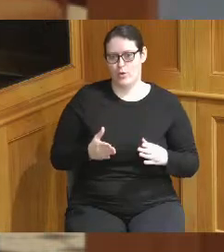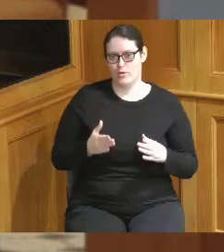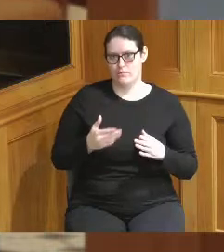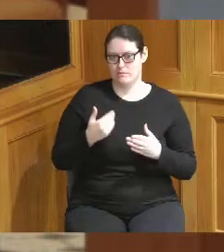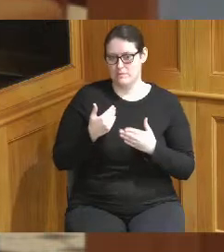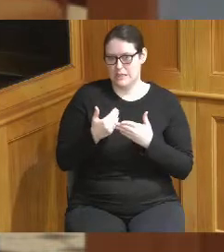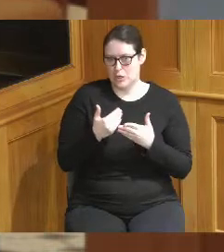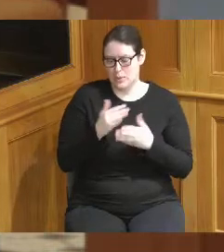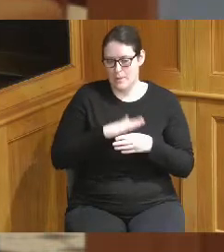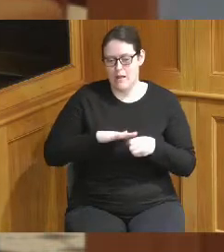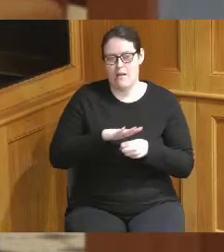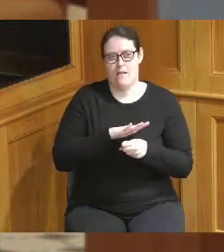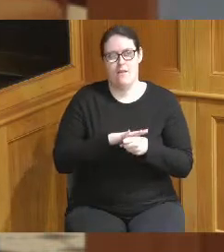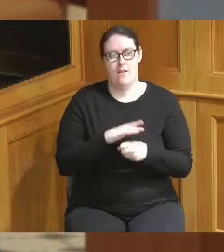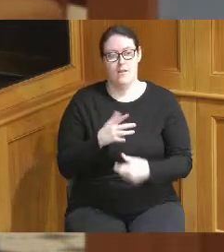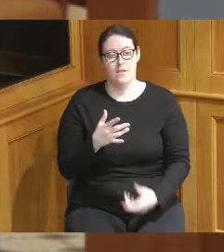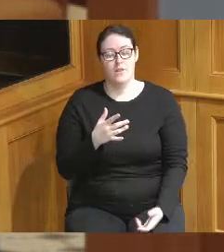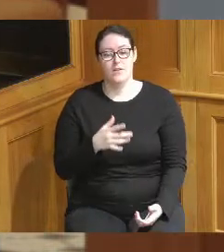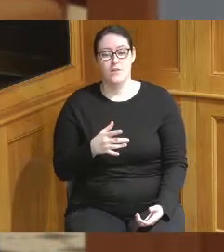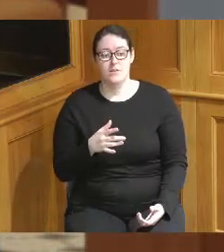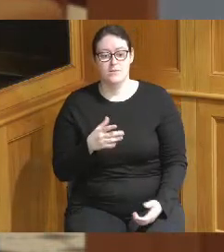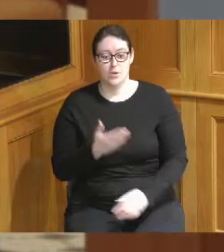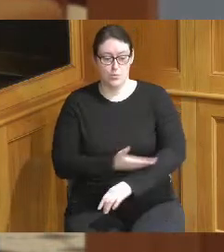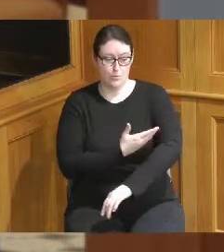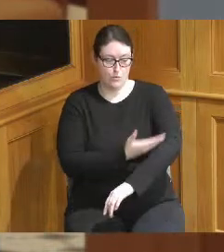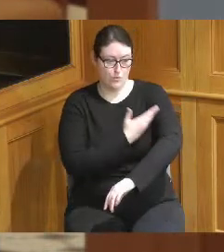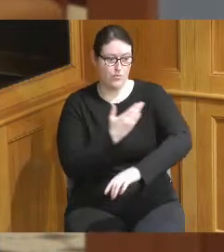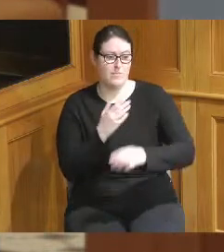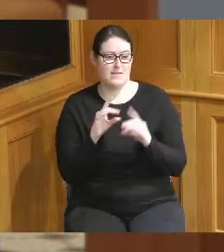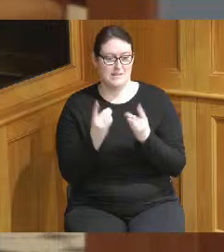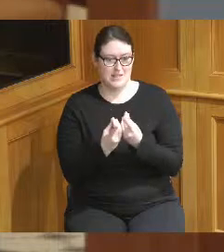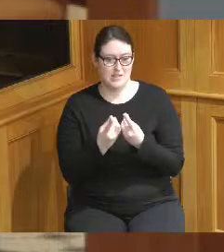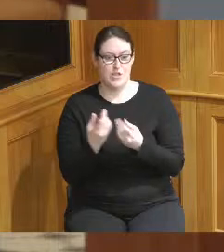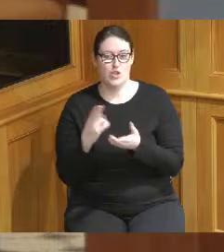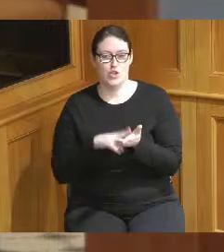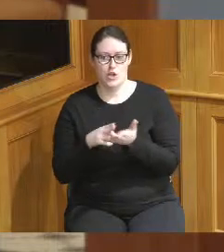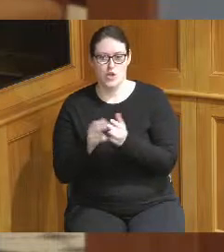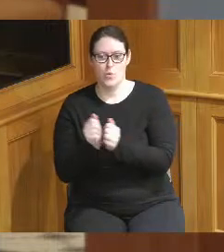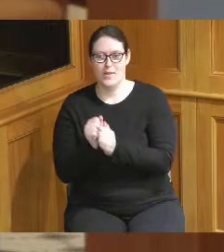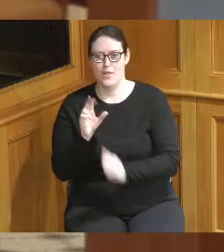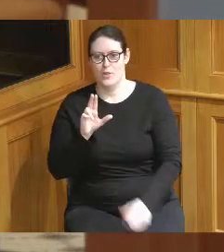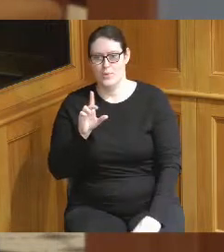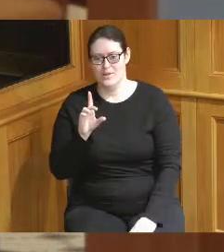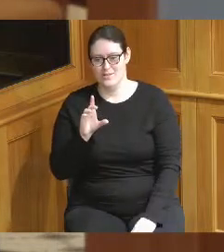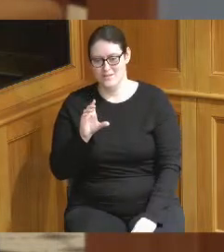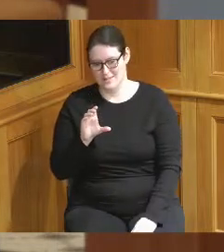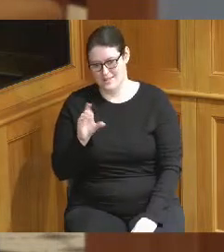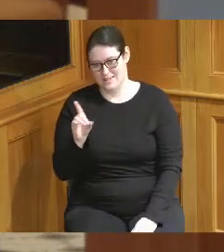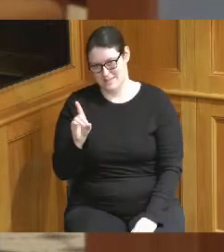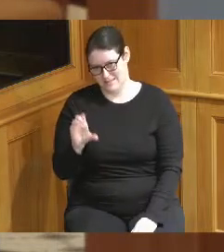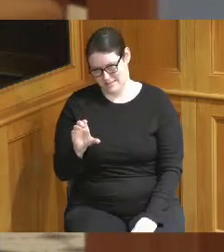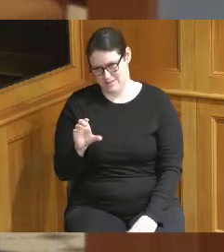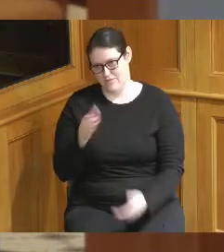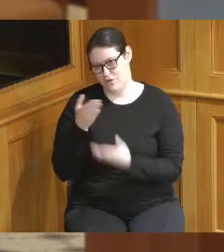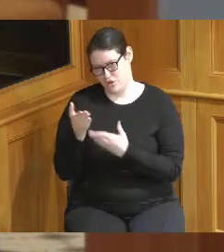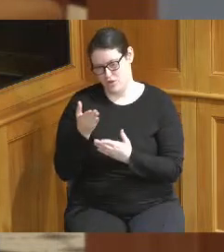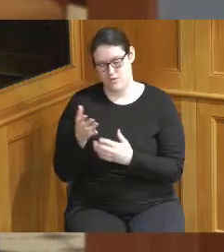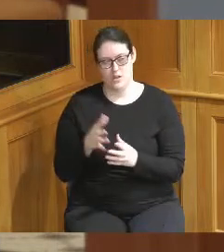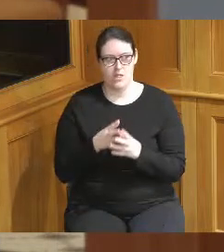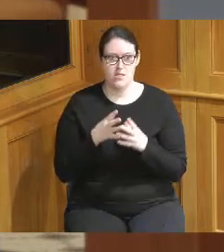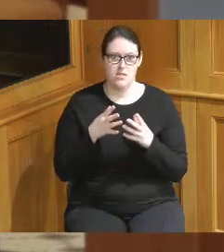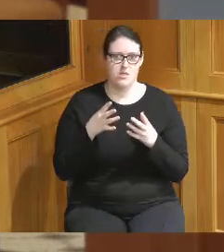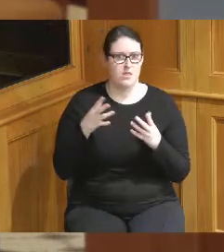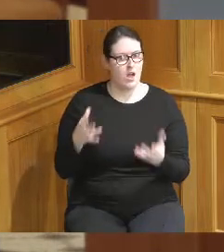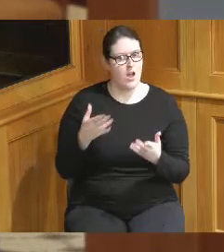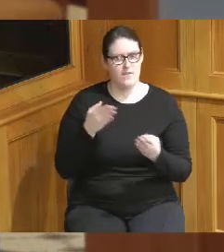and coaching services for teens in our custody through the Youth Advocate Program for $644,350